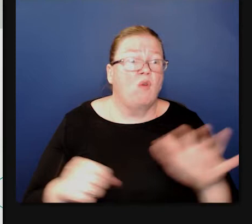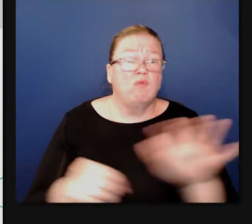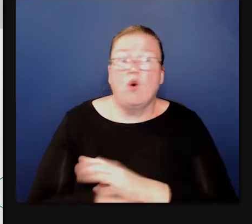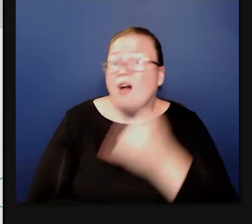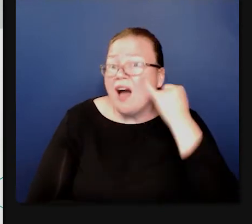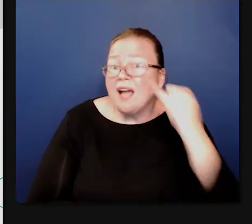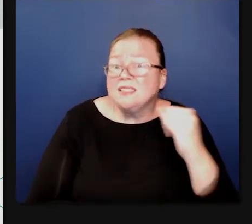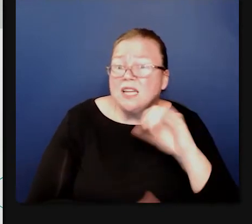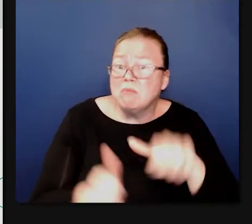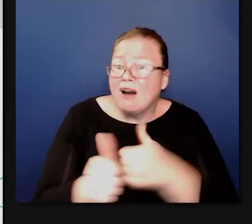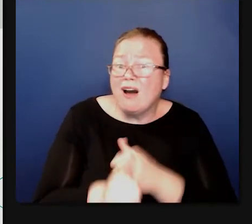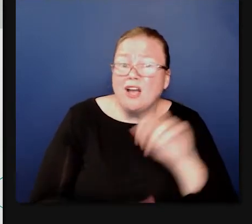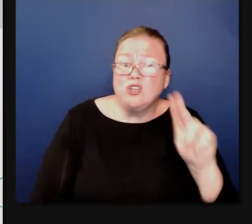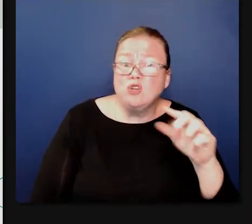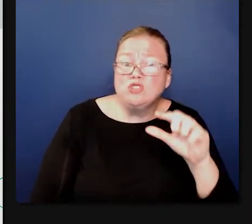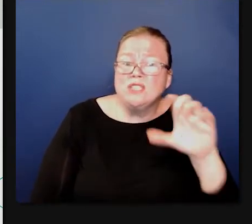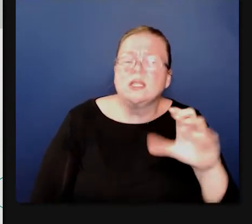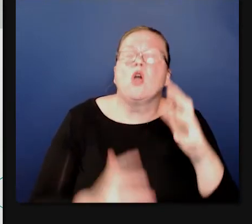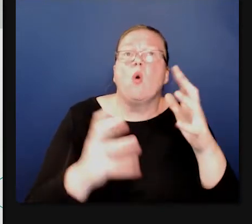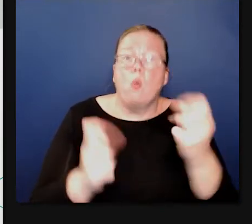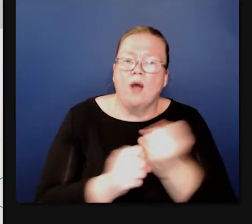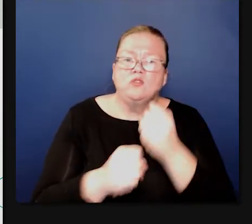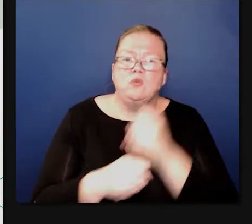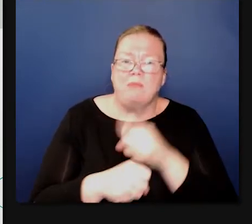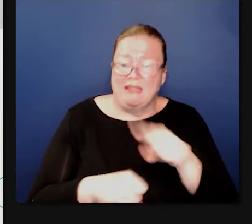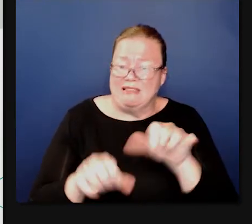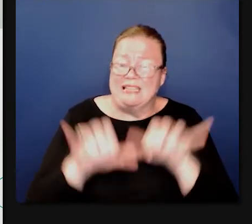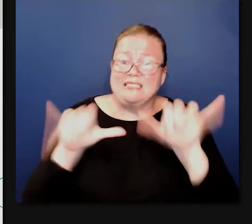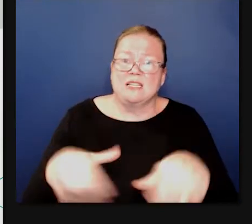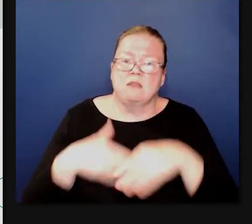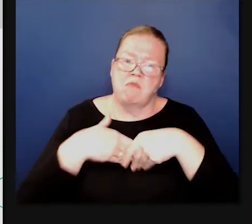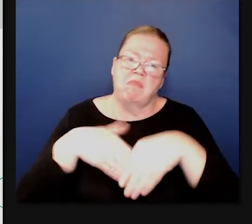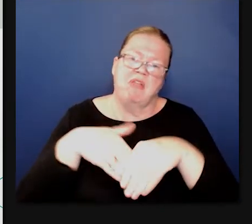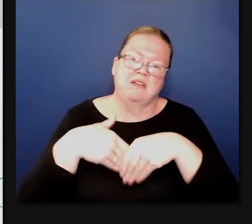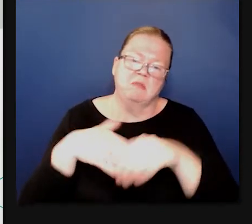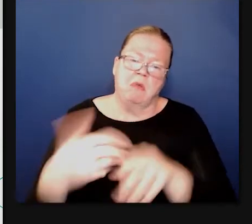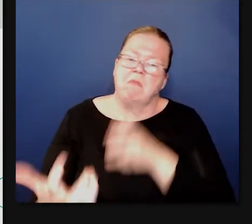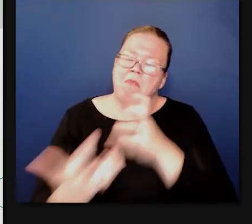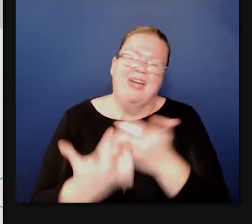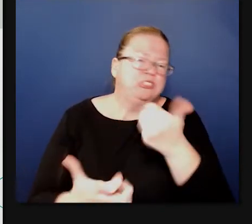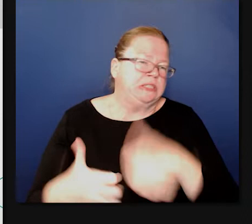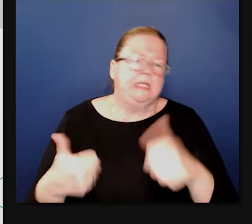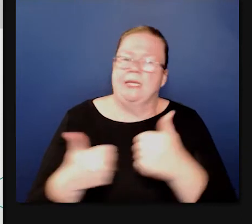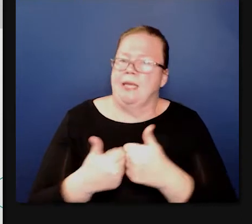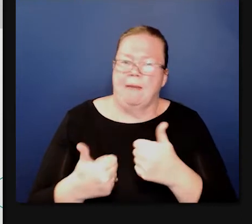The whole idea behind UGC is we want to make this system as flexible for any games usecase.